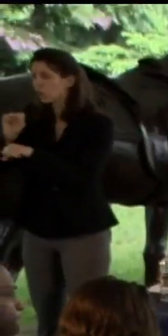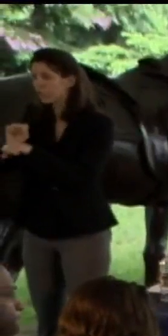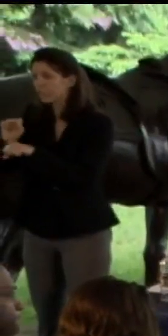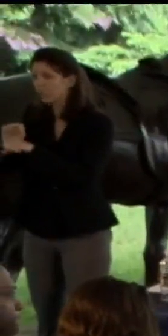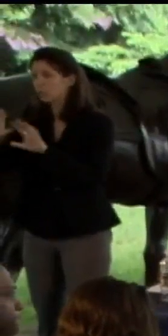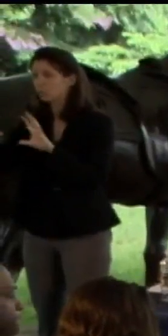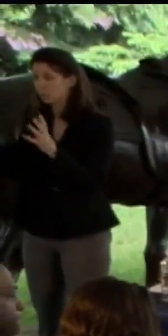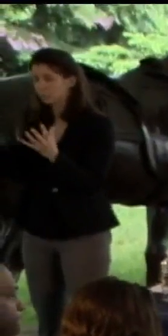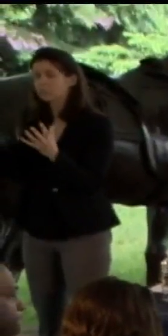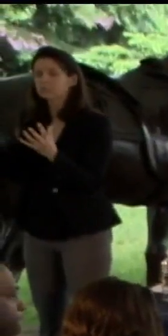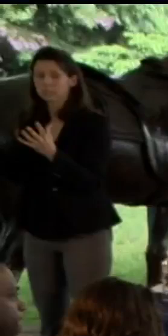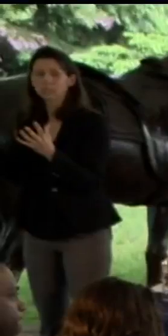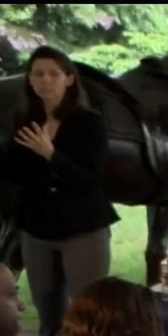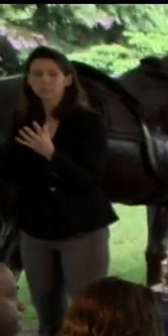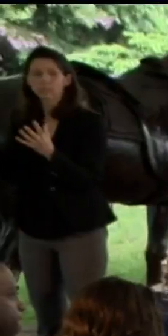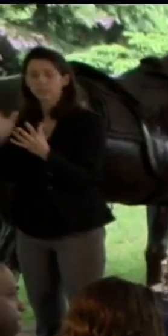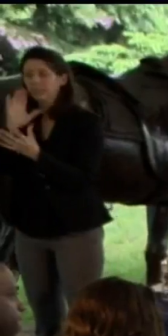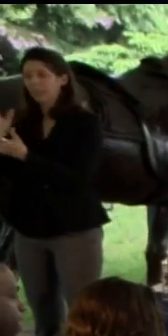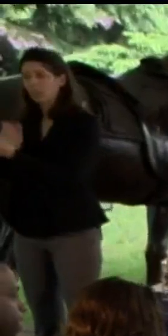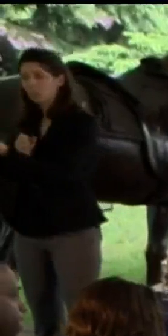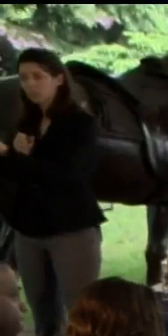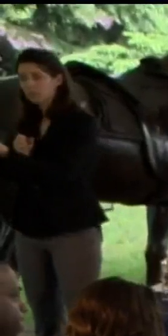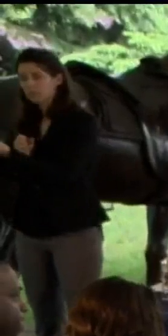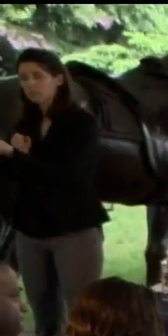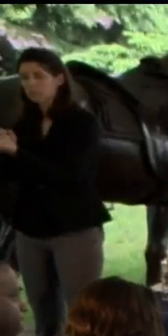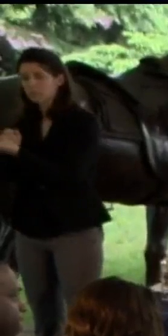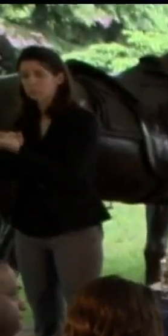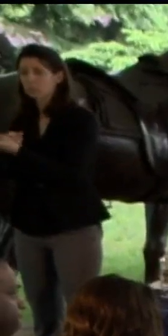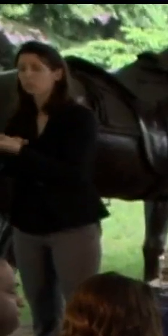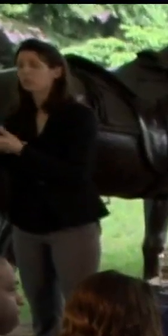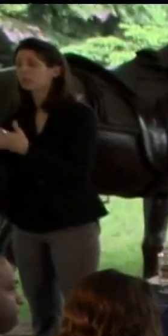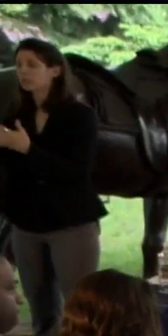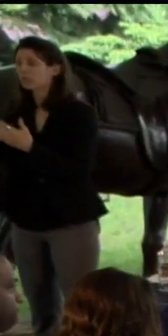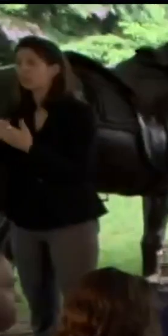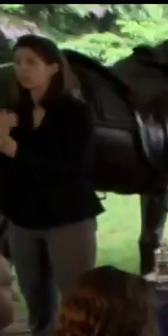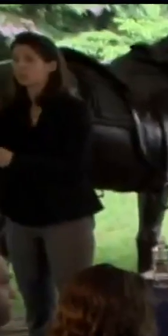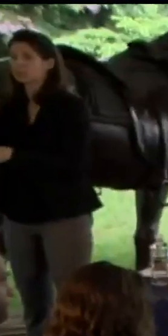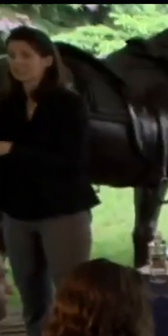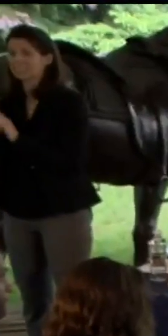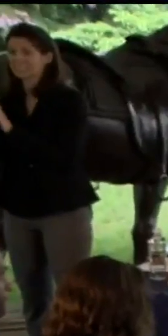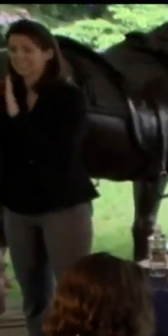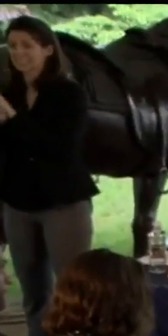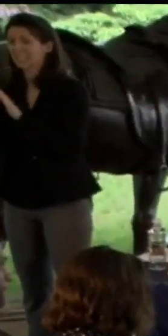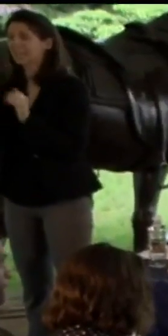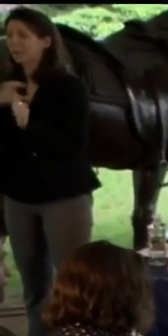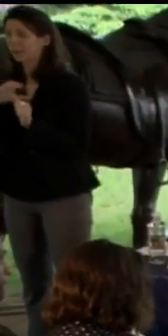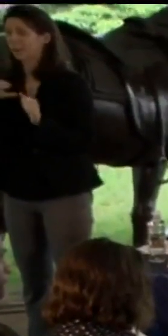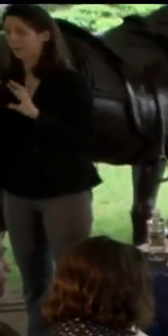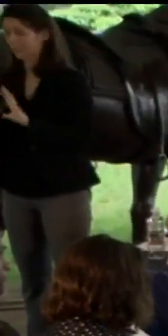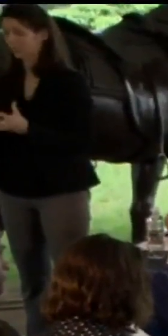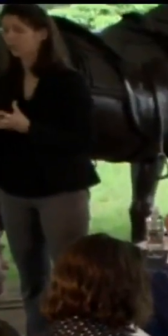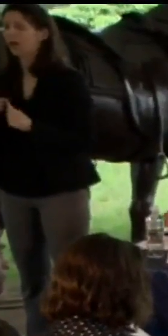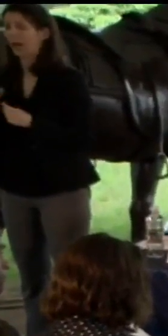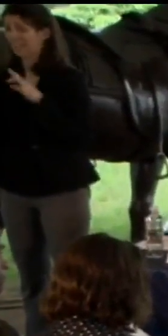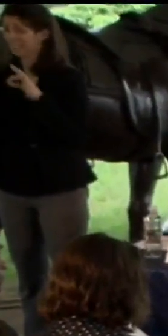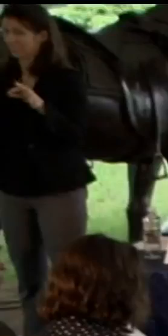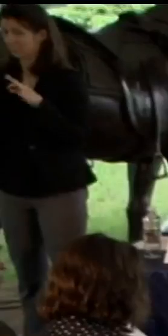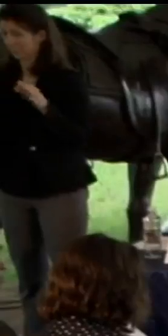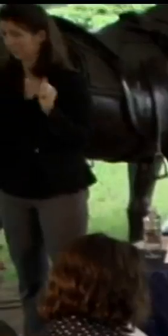SO LET ME ALSO RECOGNIZE IN OUR LAST MEETING WE TALKED ABOUT THE